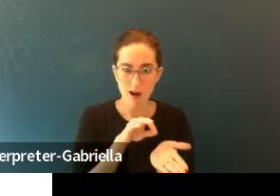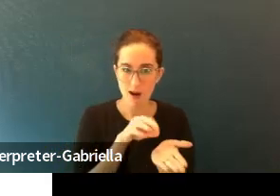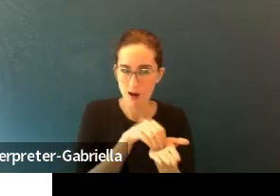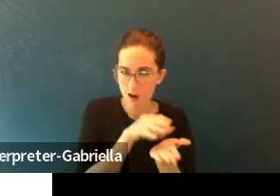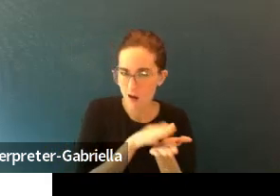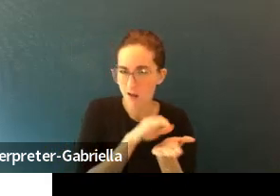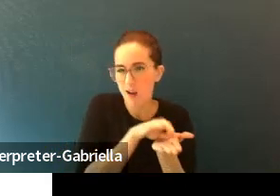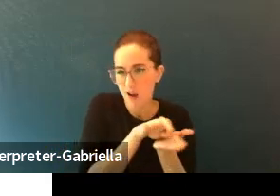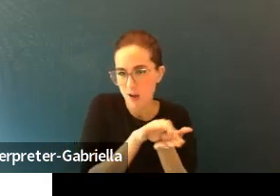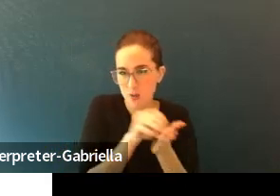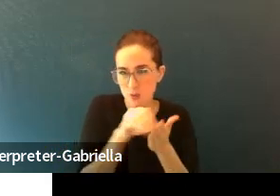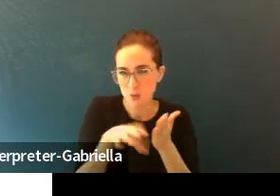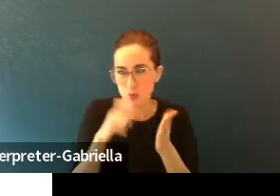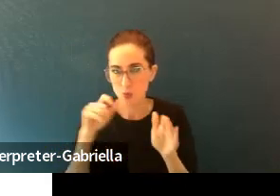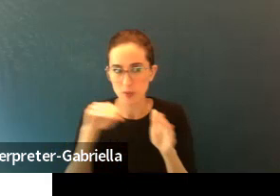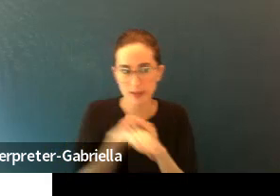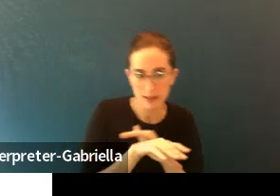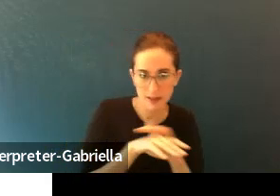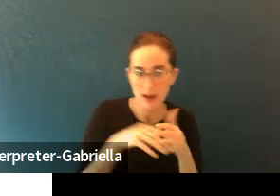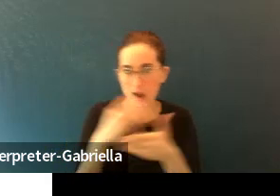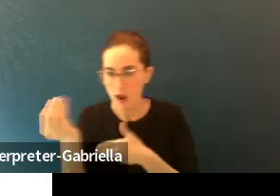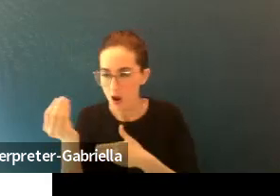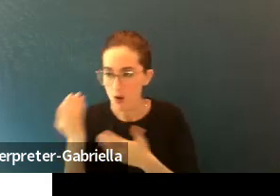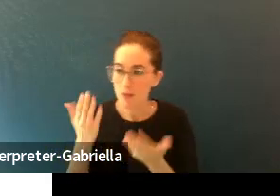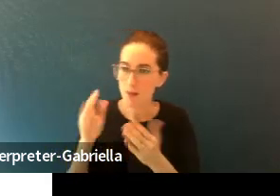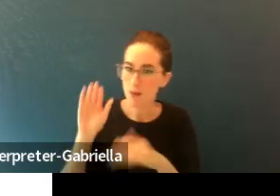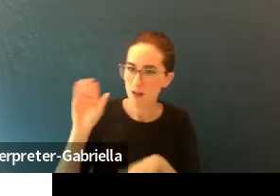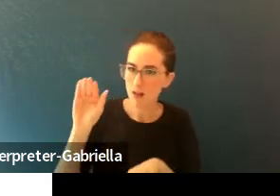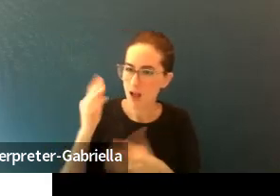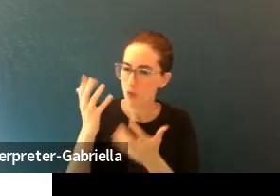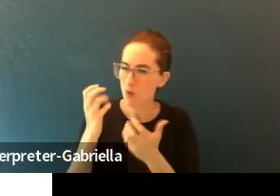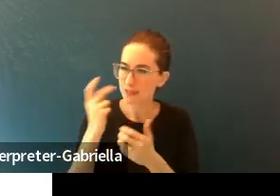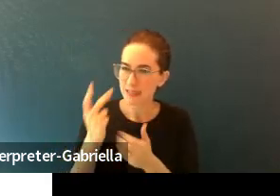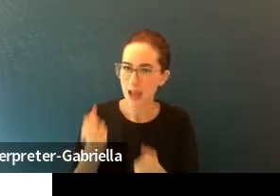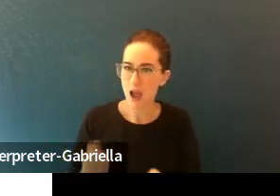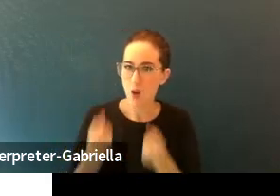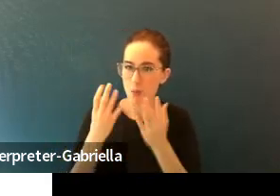and you come to us and you say, I want to know how many students we've seen. That's a good, good start.